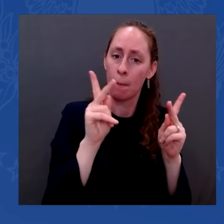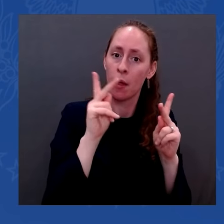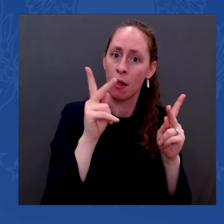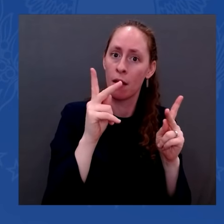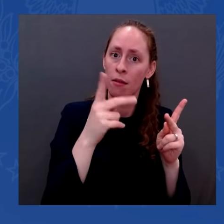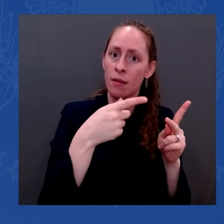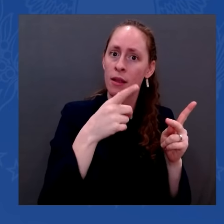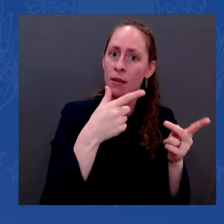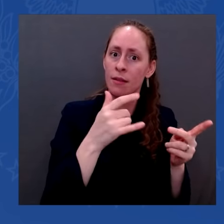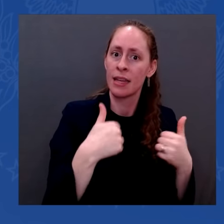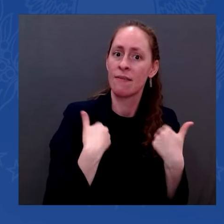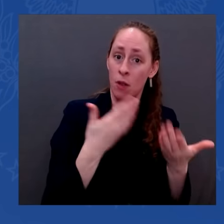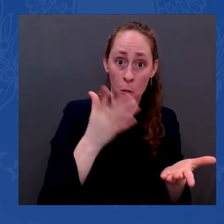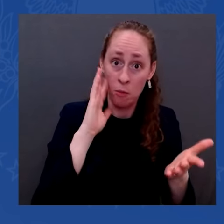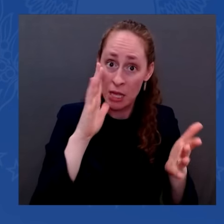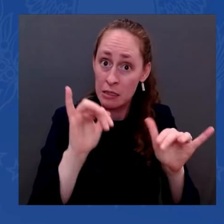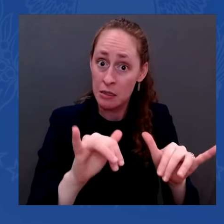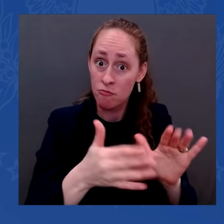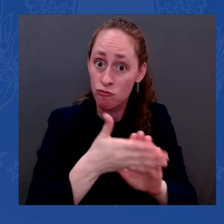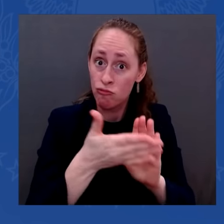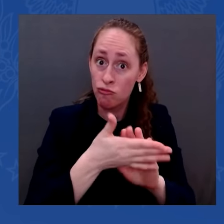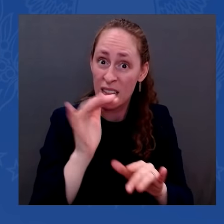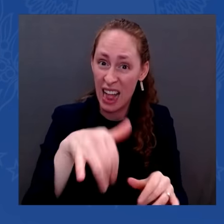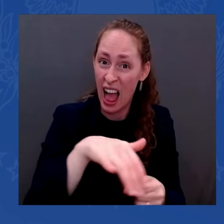Like I said, we've been in this community for almost 40 years.